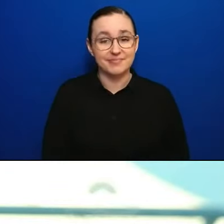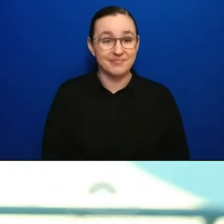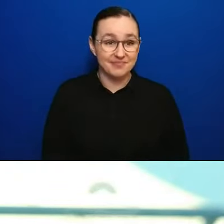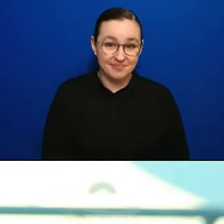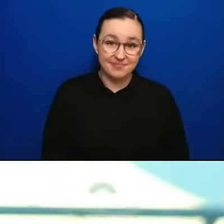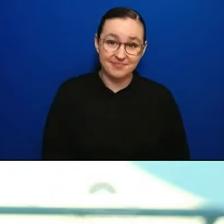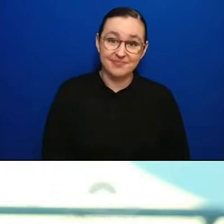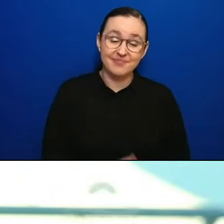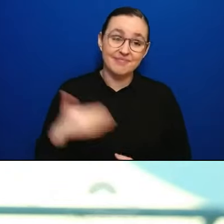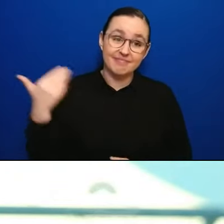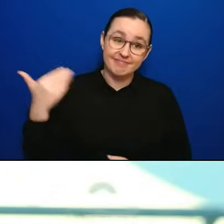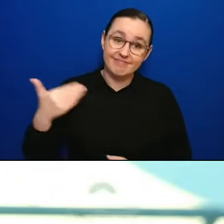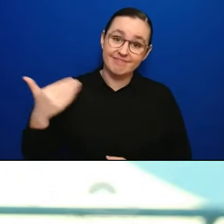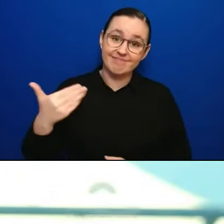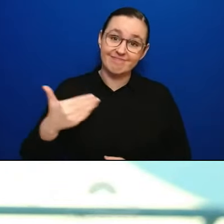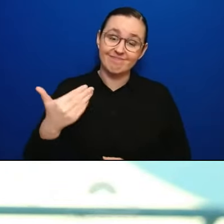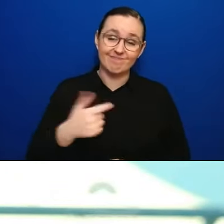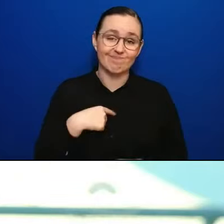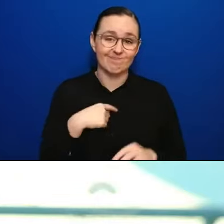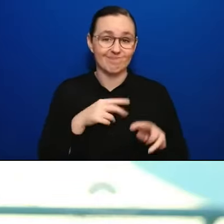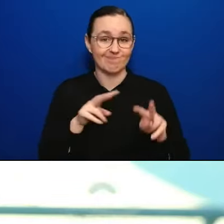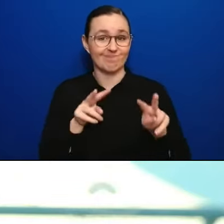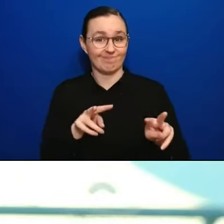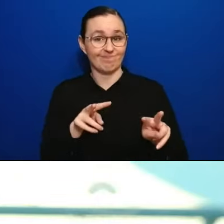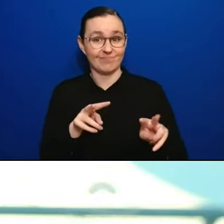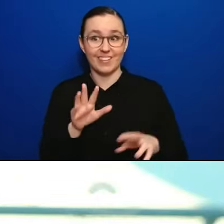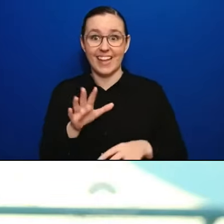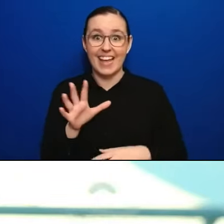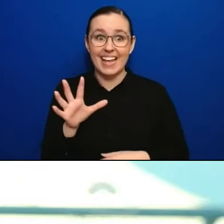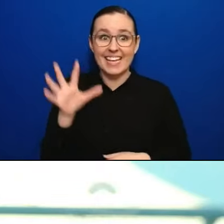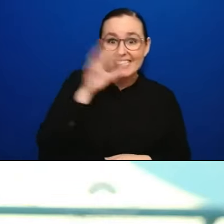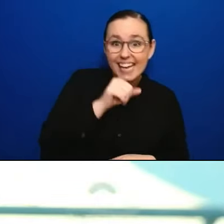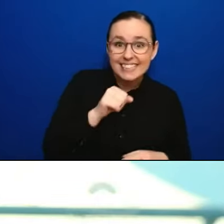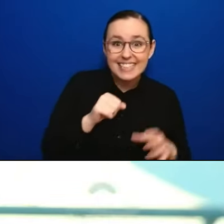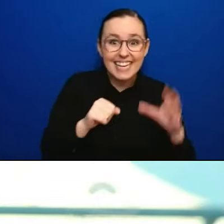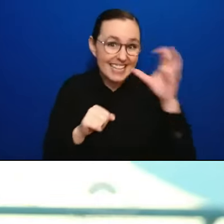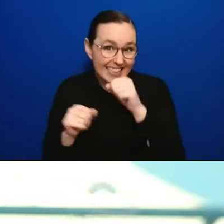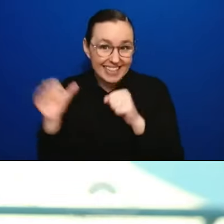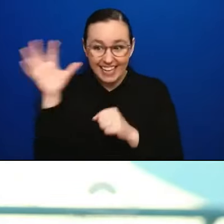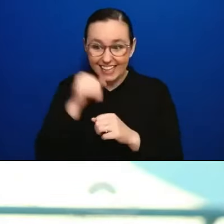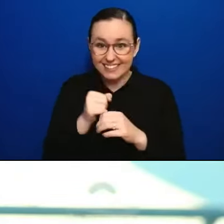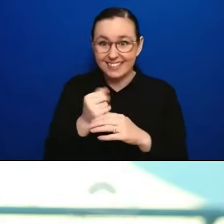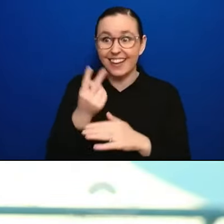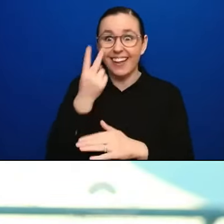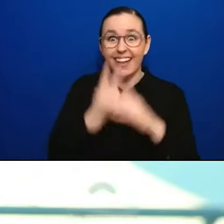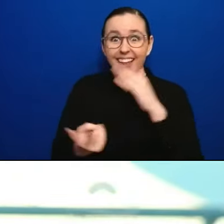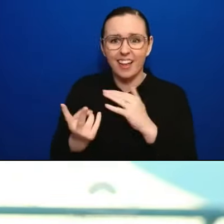French, as well, please. Yeah, one doesn't -- I'm continually